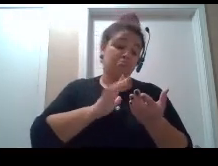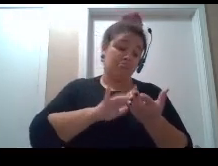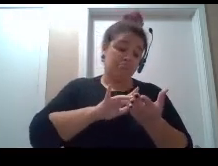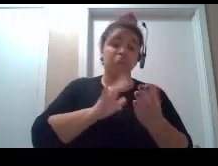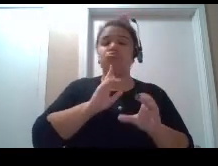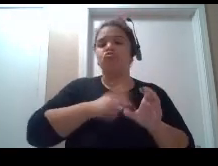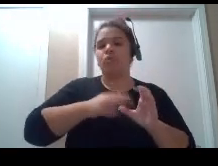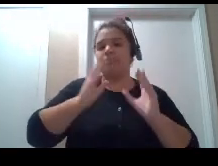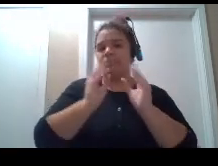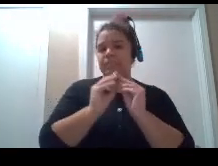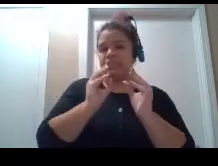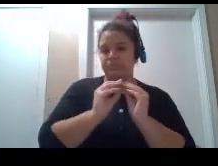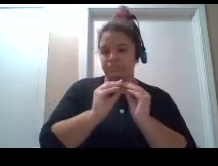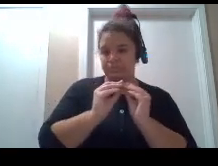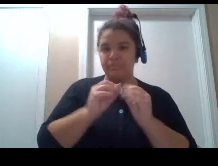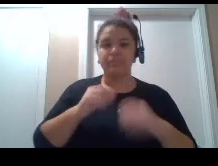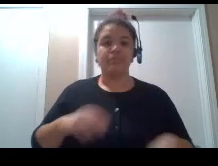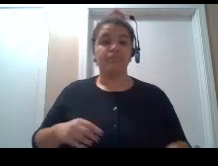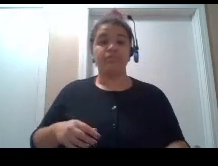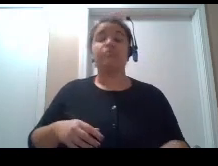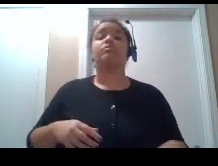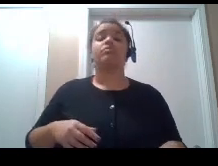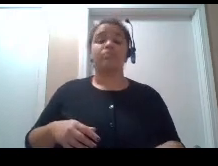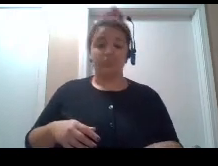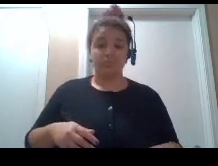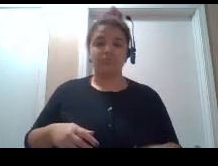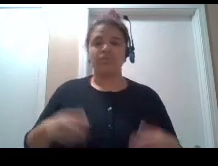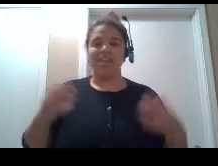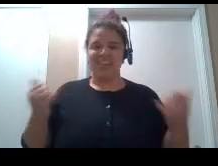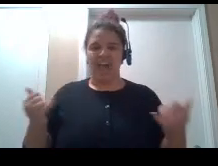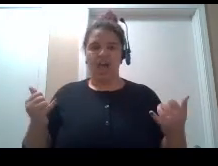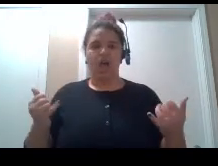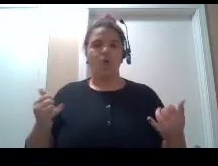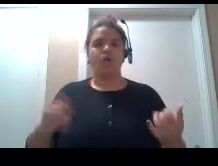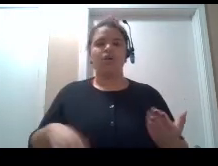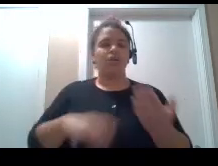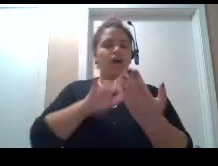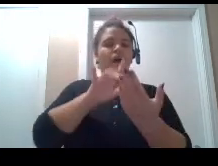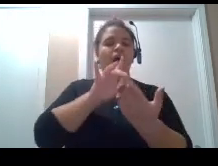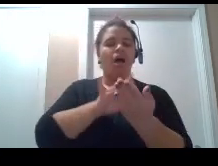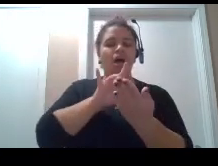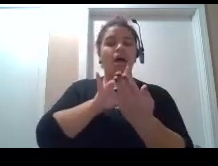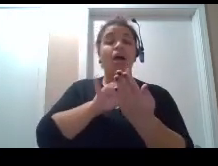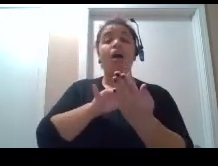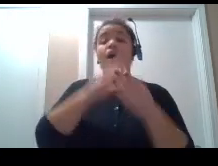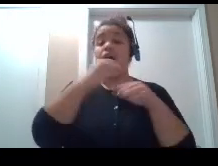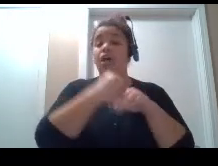you're in the meeting, you can turn your video or mic on and off by tapping the center of your screen to show the